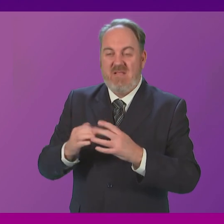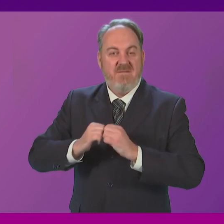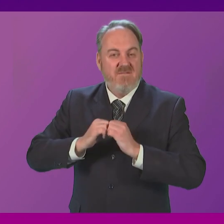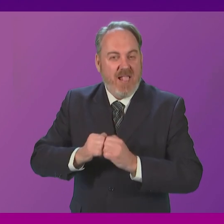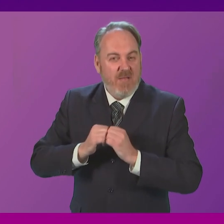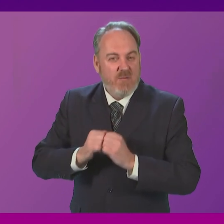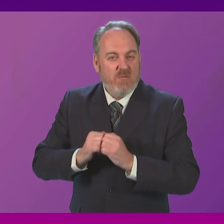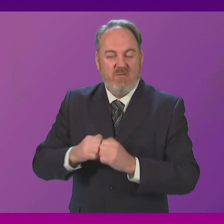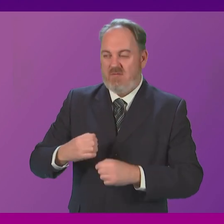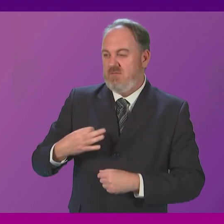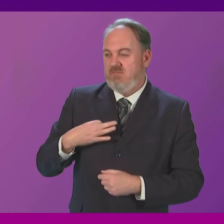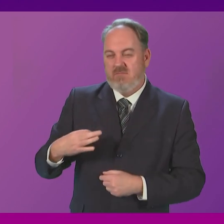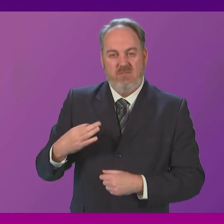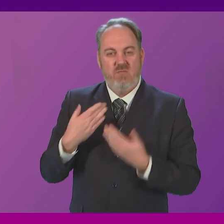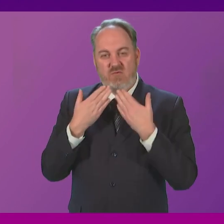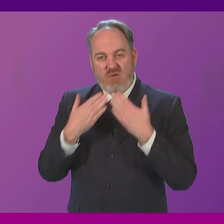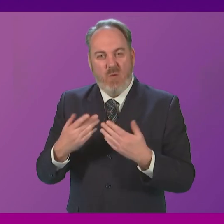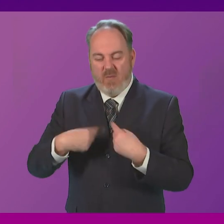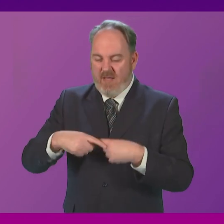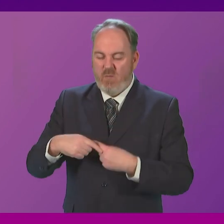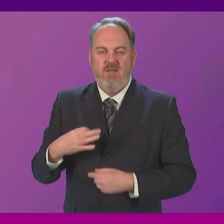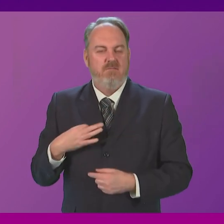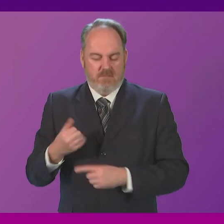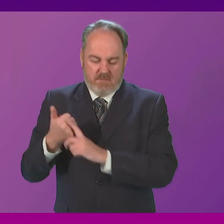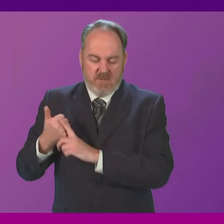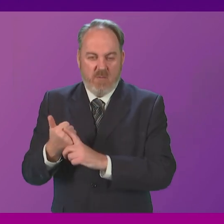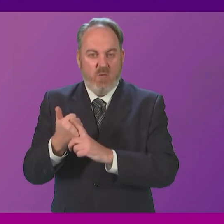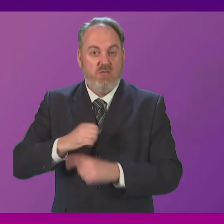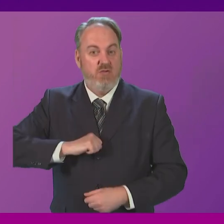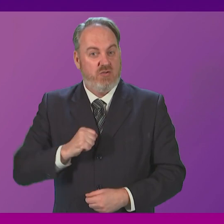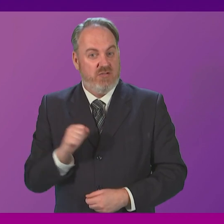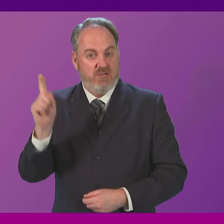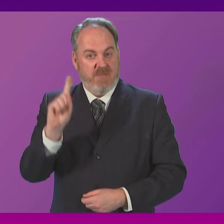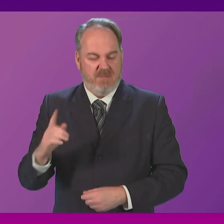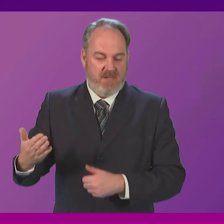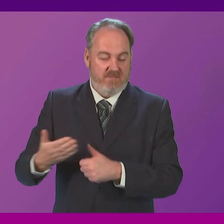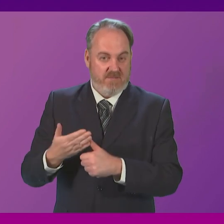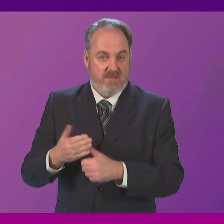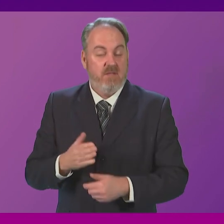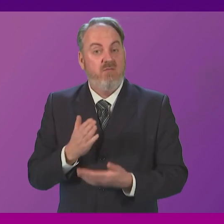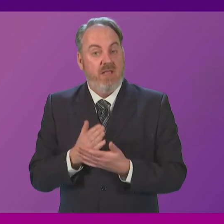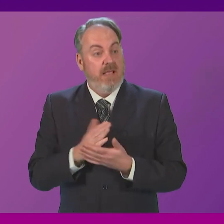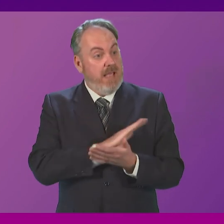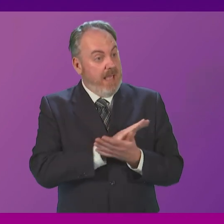real priorities of Scottish people. I note that, with the election of Humza Yousaf as his party’s leader, we remain in the